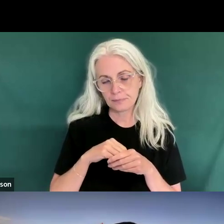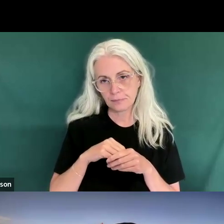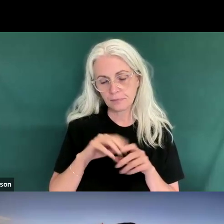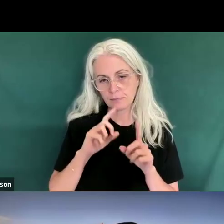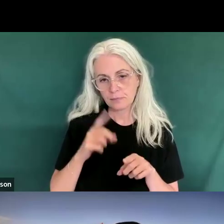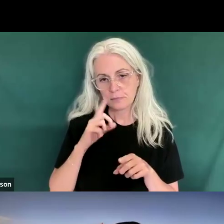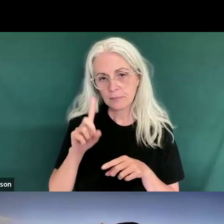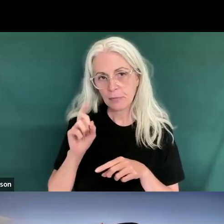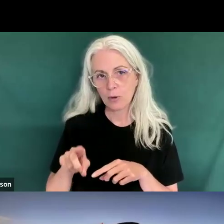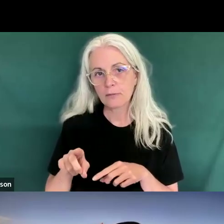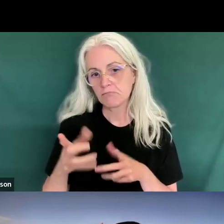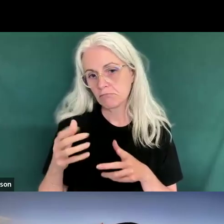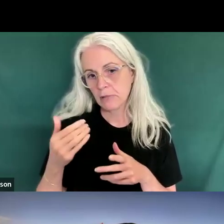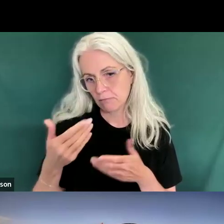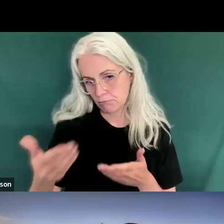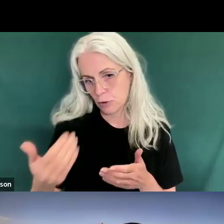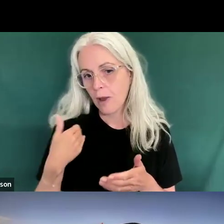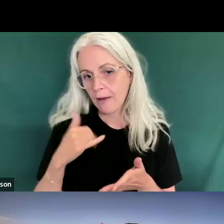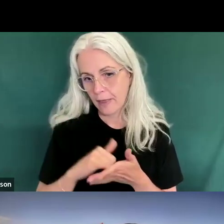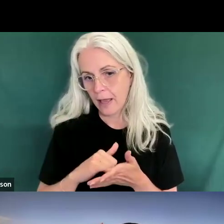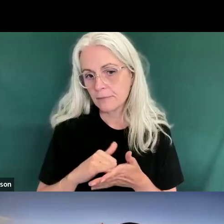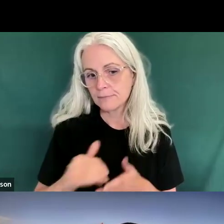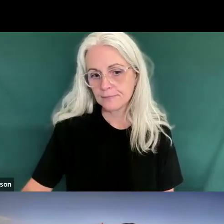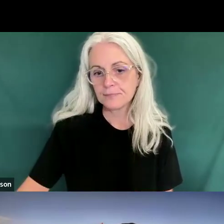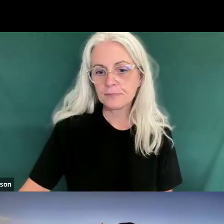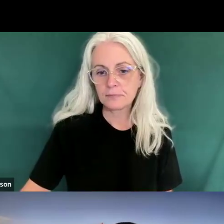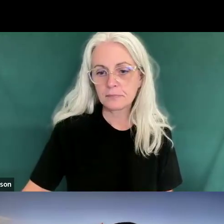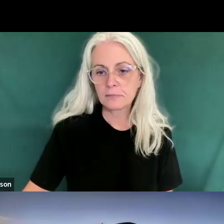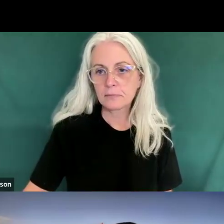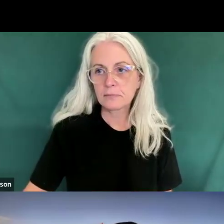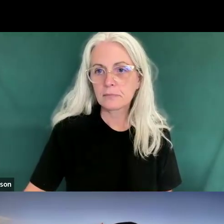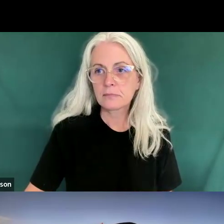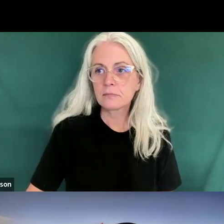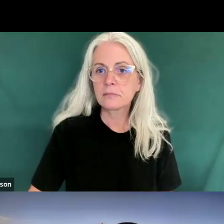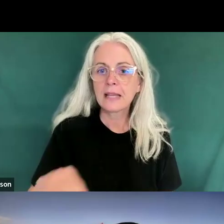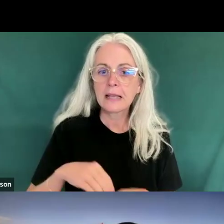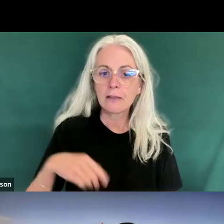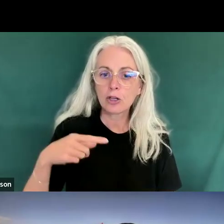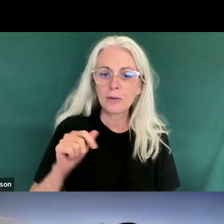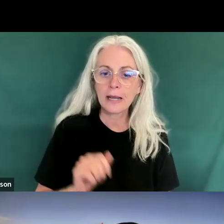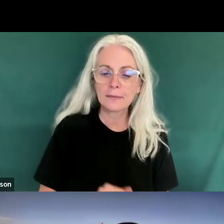for the questions, so, so you have what I just said in the chat, in the Q&A, rather.